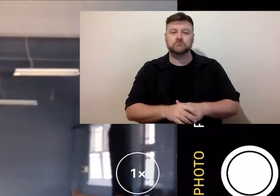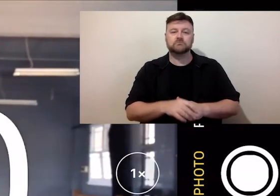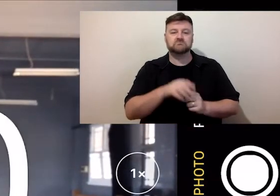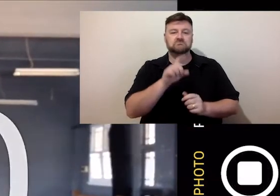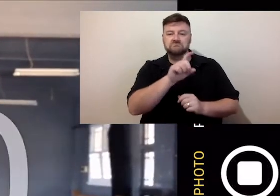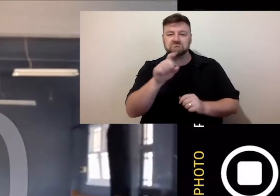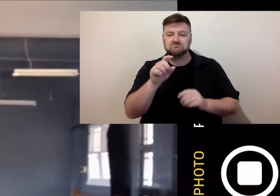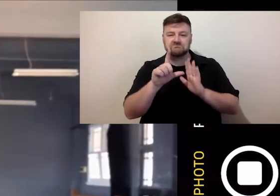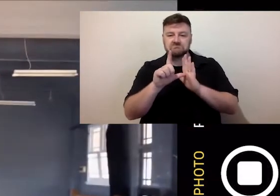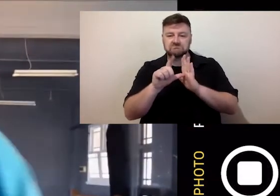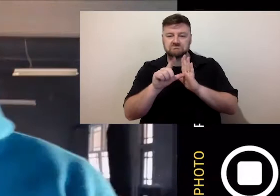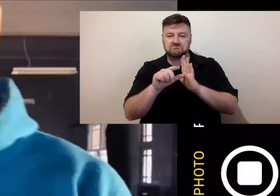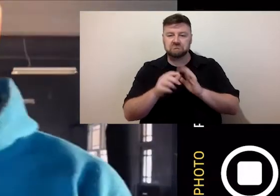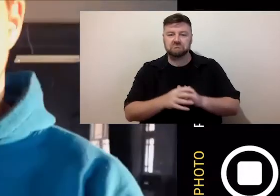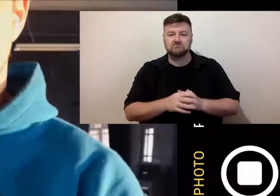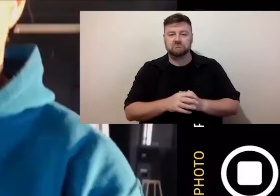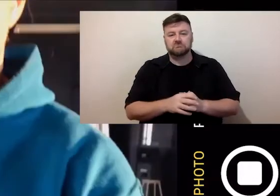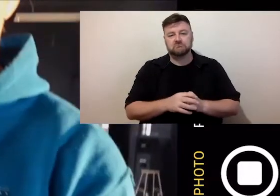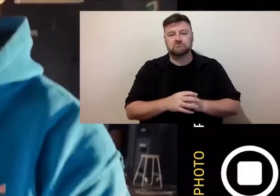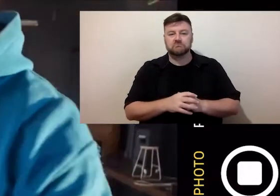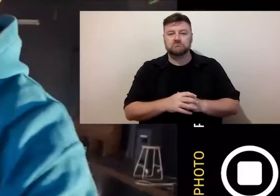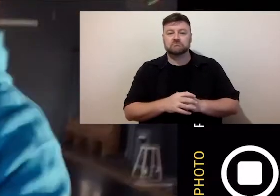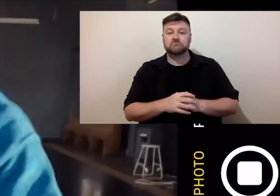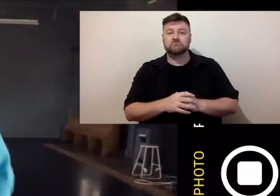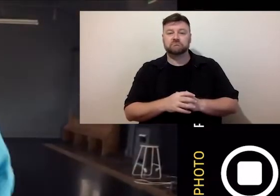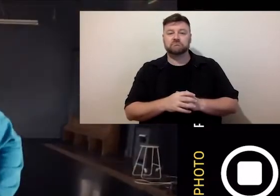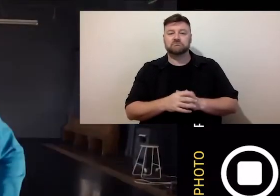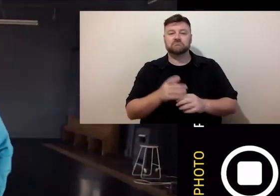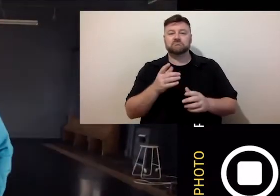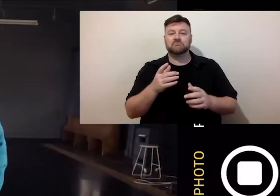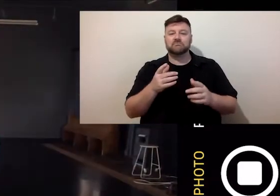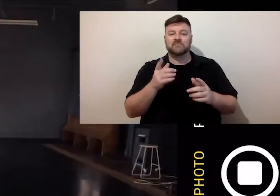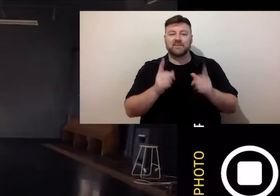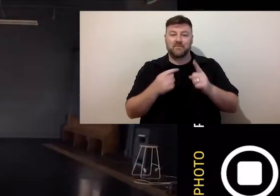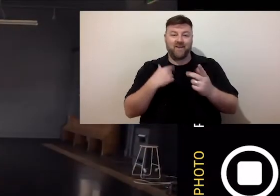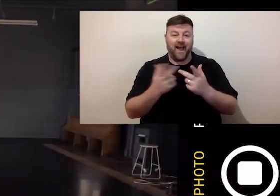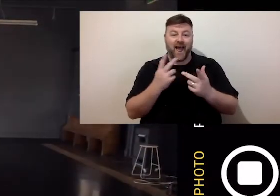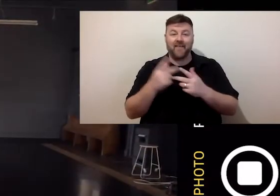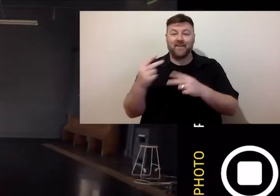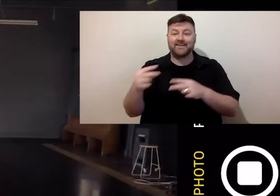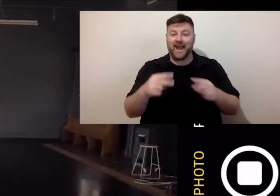Usually I've got other dancers that I'm working with, so I'm much more inspired than just